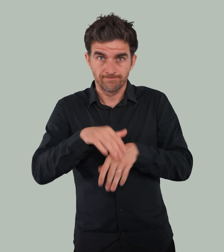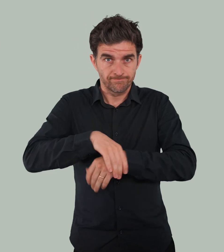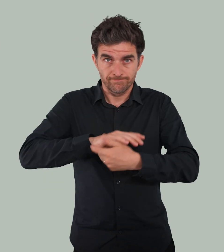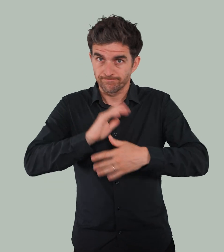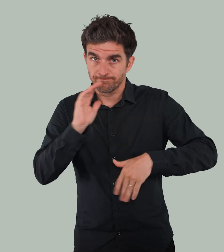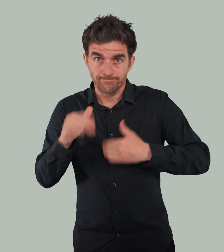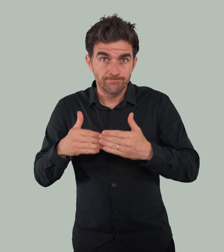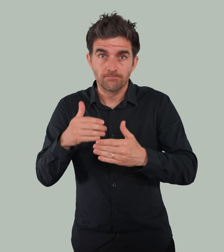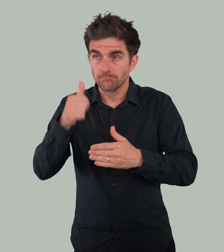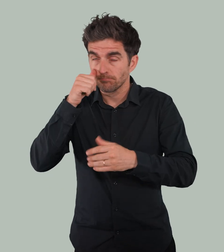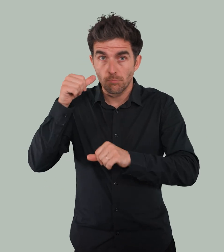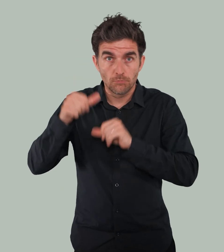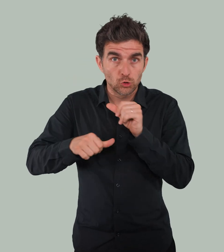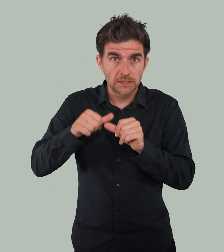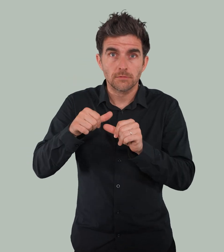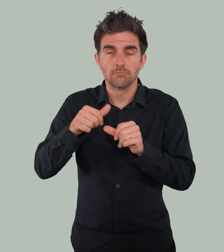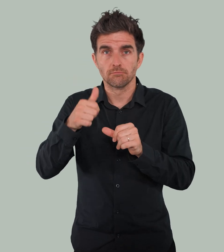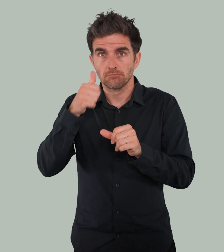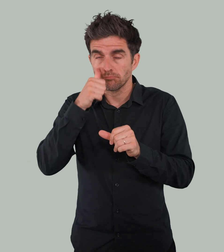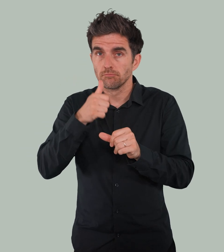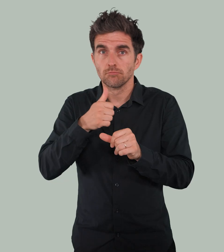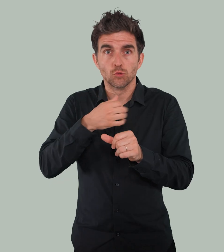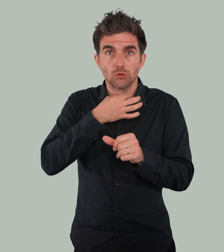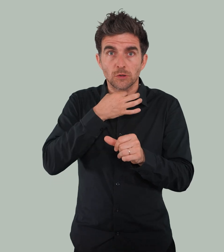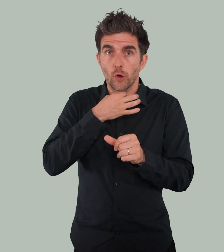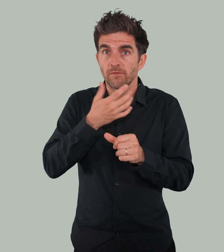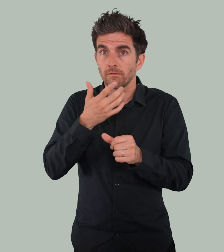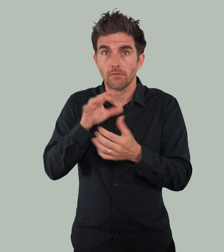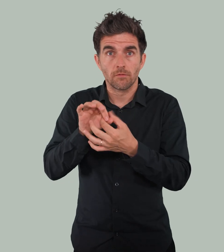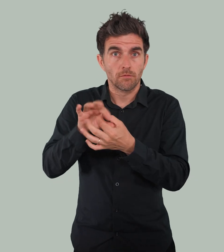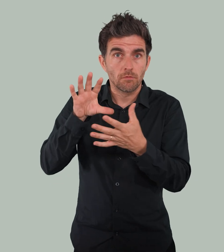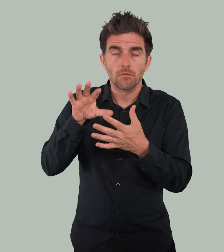to engage with the process and describe a risk of disengagement